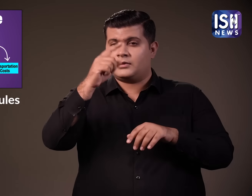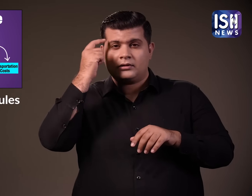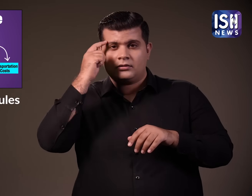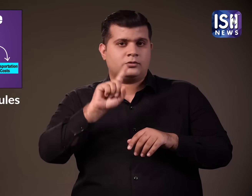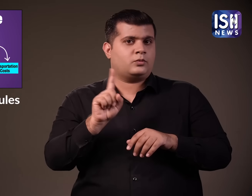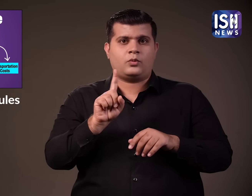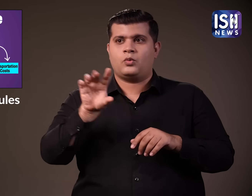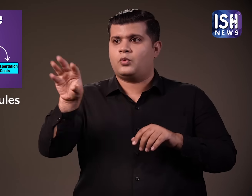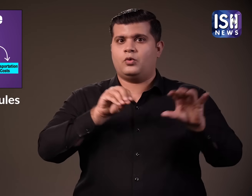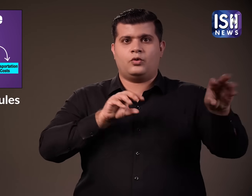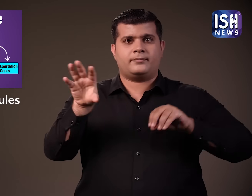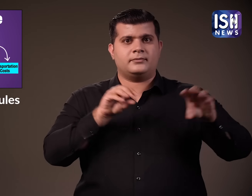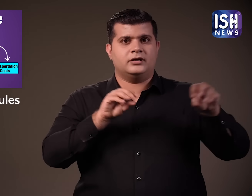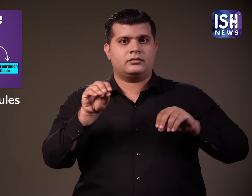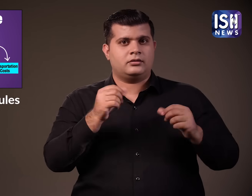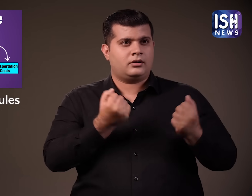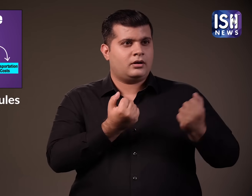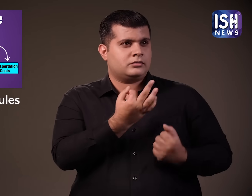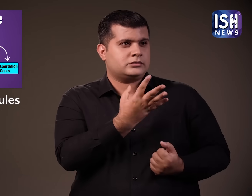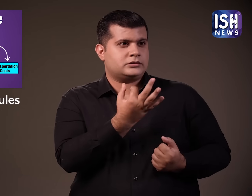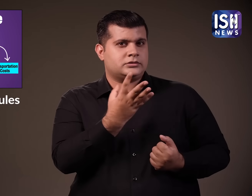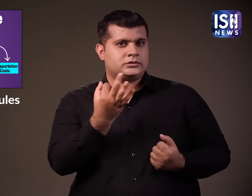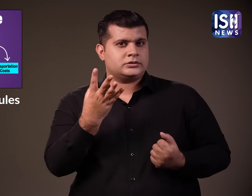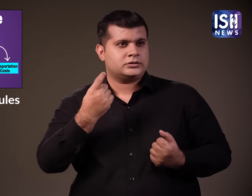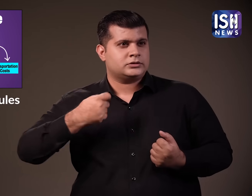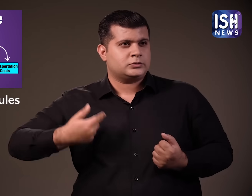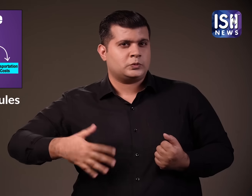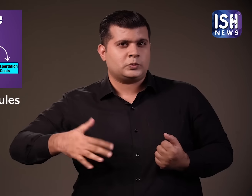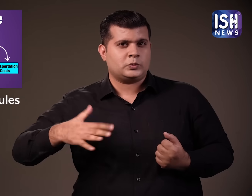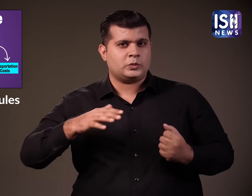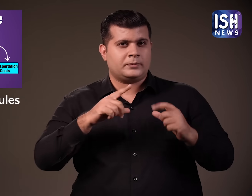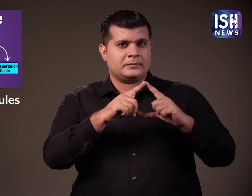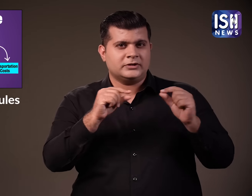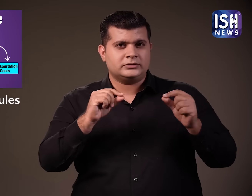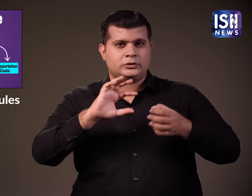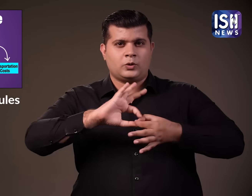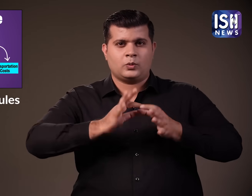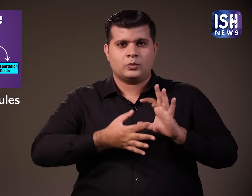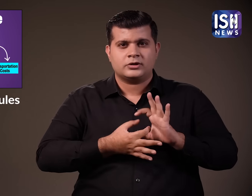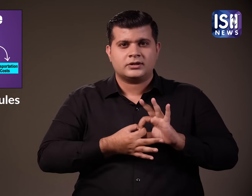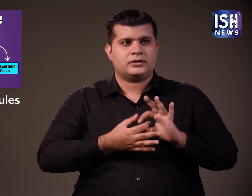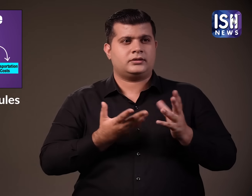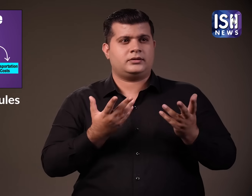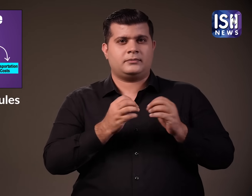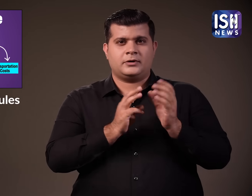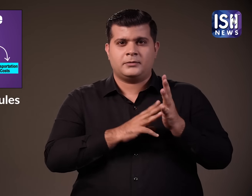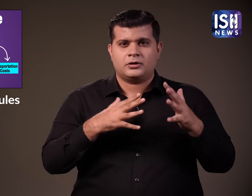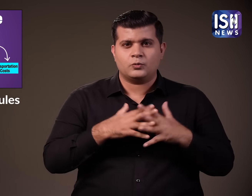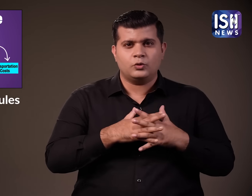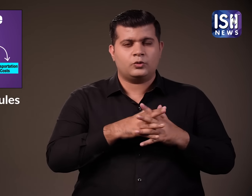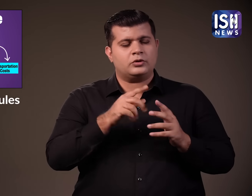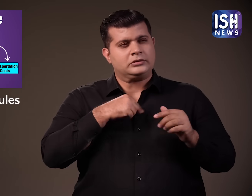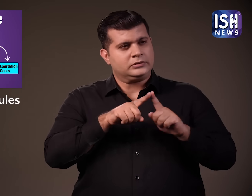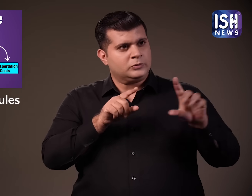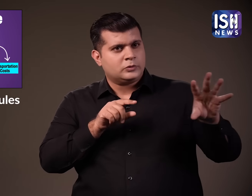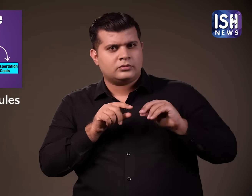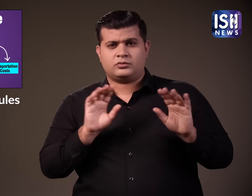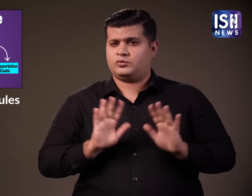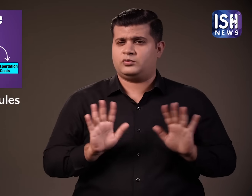Do not imitate others who have luxurious and expensive cars like Mercedes, Audi or BMW.